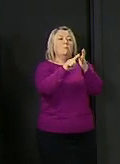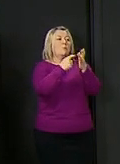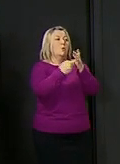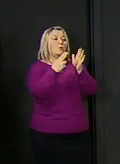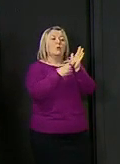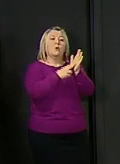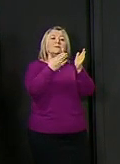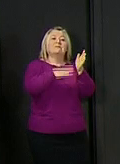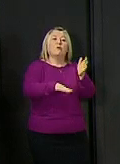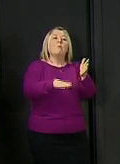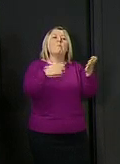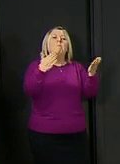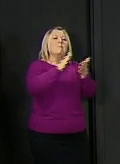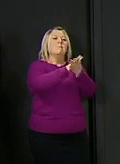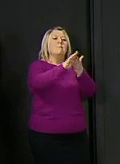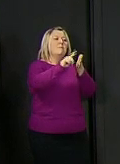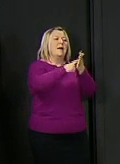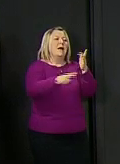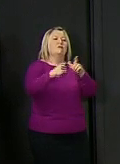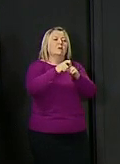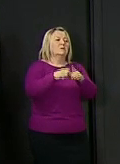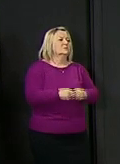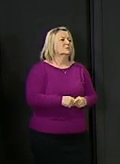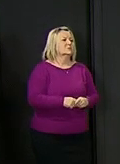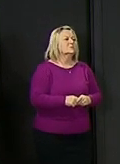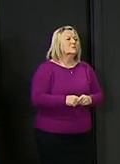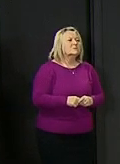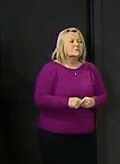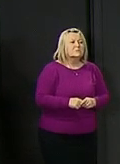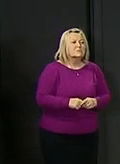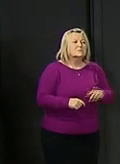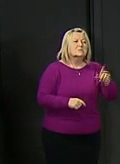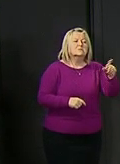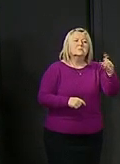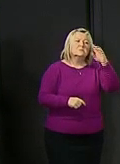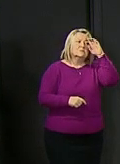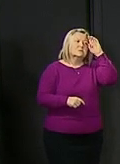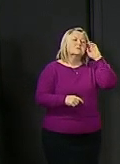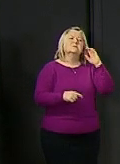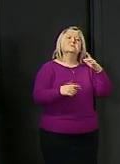Hi there First Minister. Just following on from Kathleen's questions, you said you would